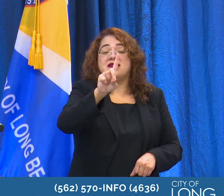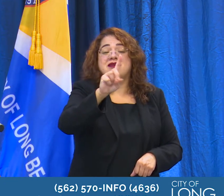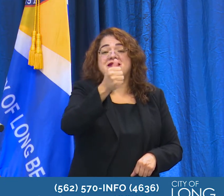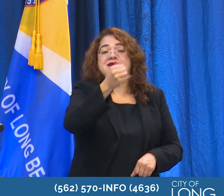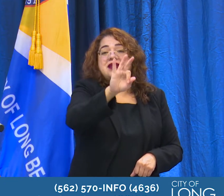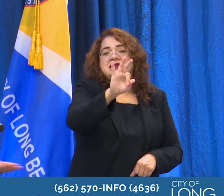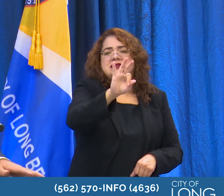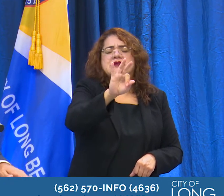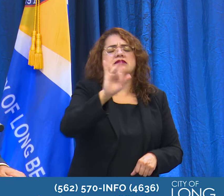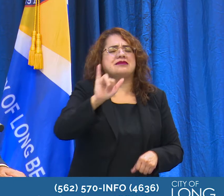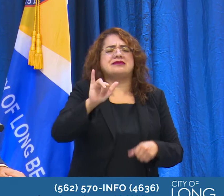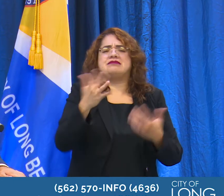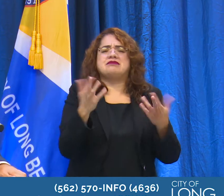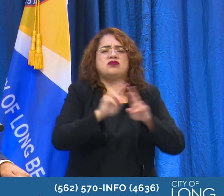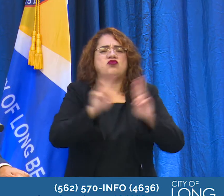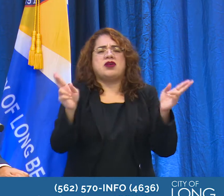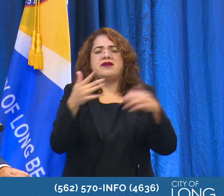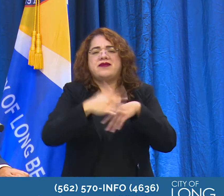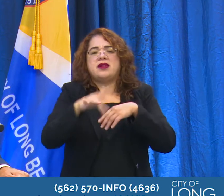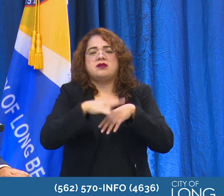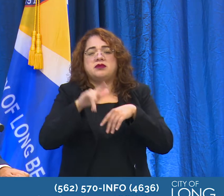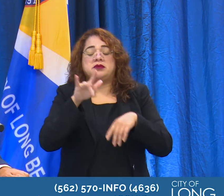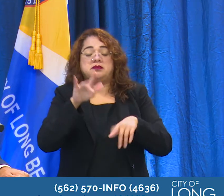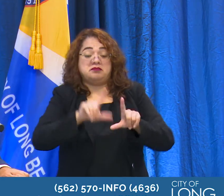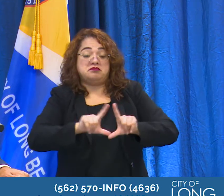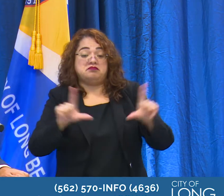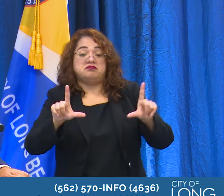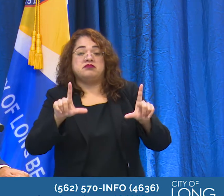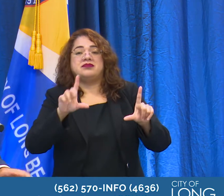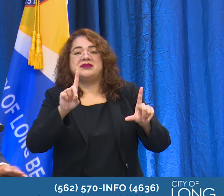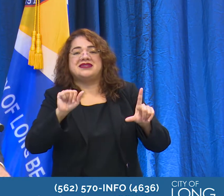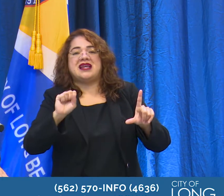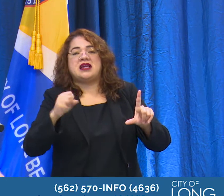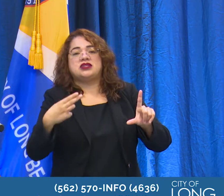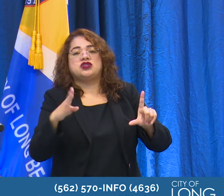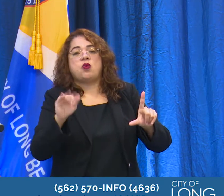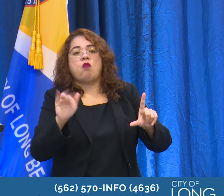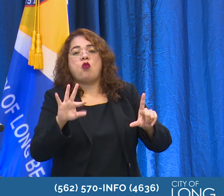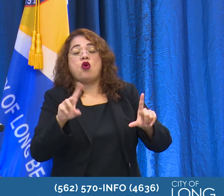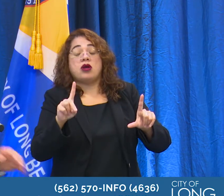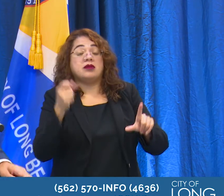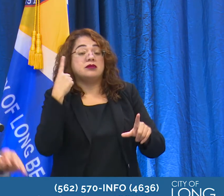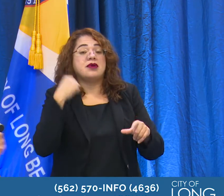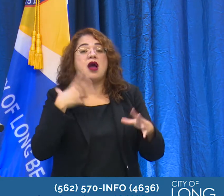Let me share a few comparisons with how the State is doing. It's really important for folks that are